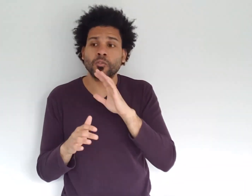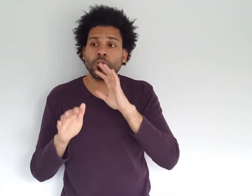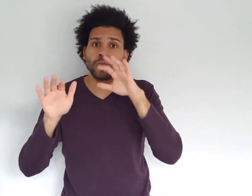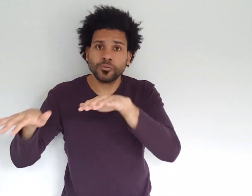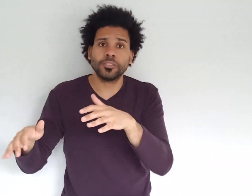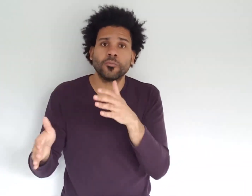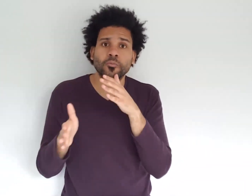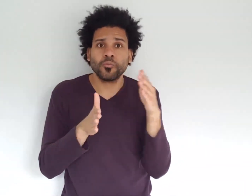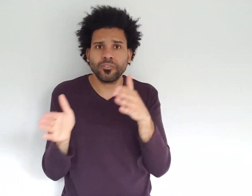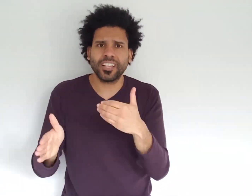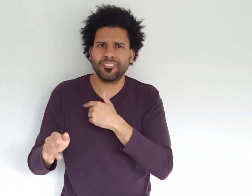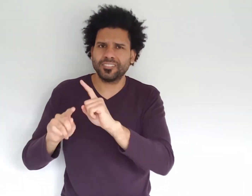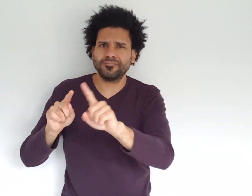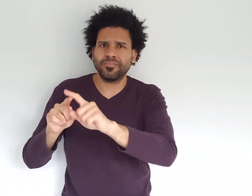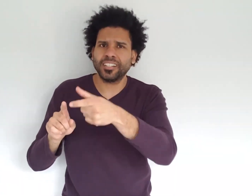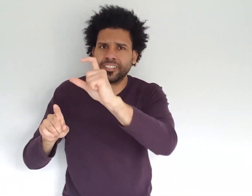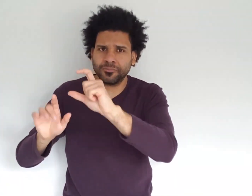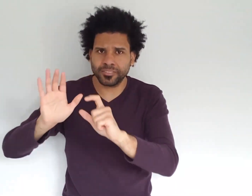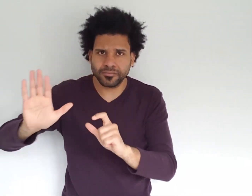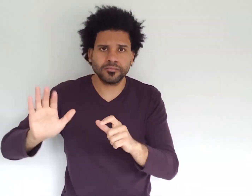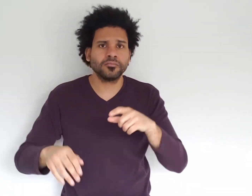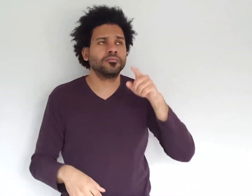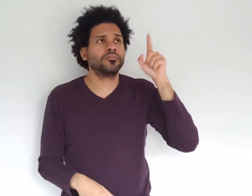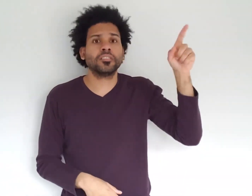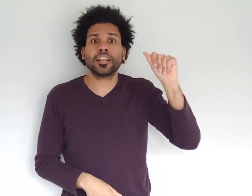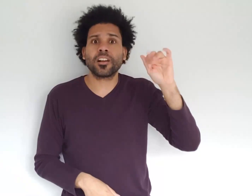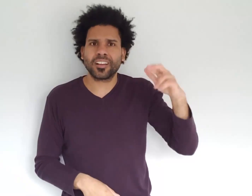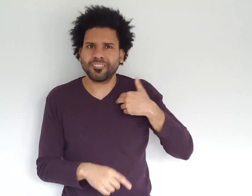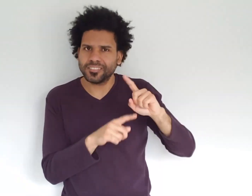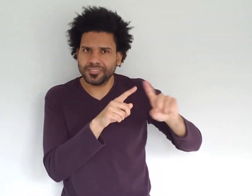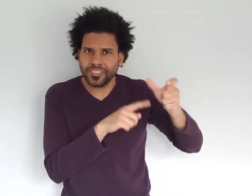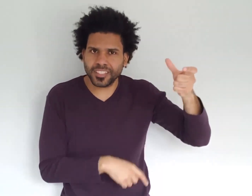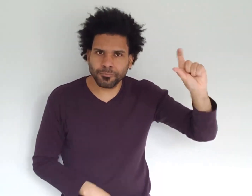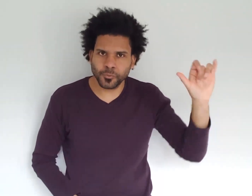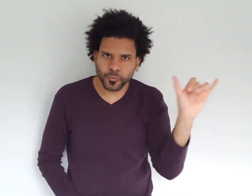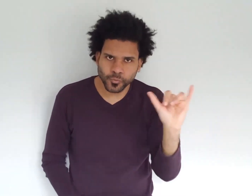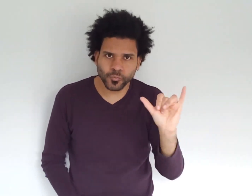Rivers, oceans, and air have different elements.